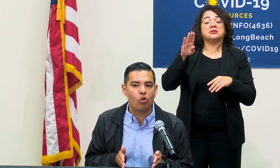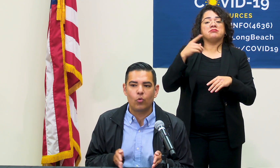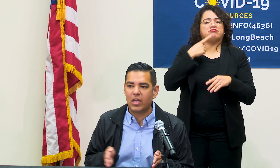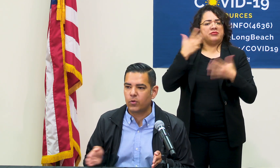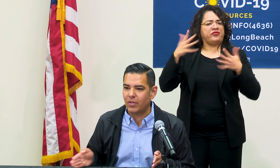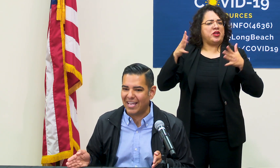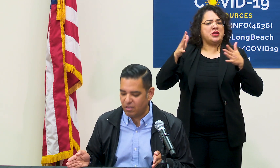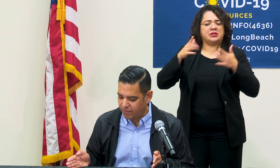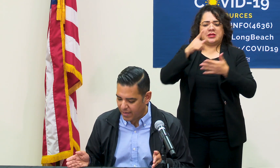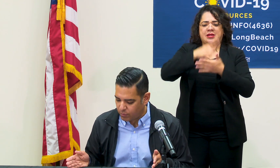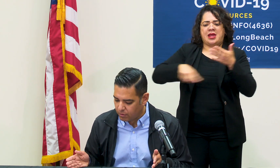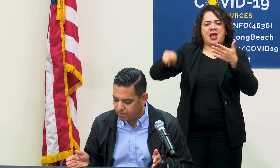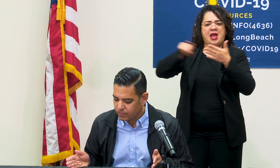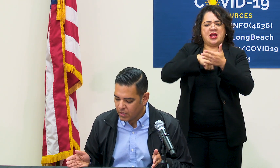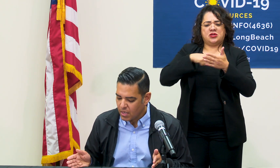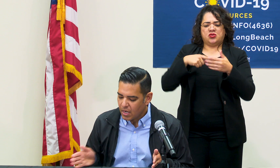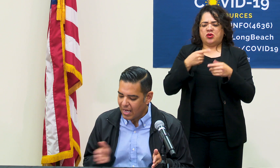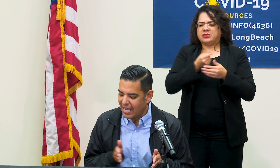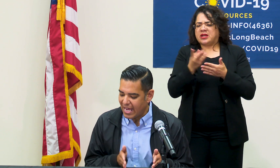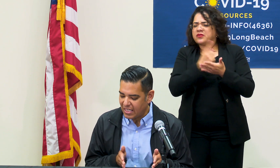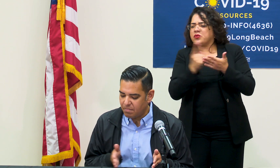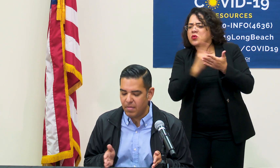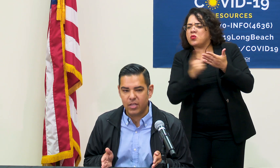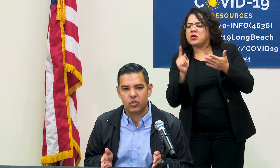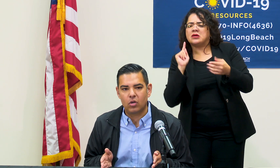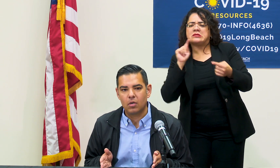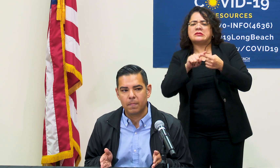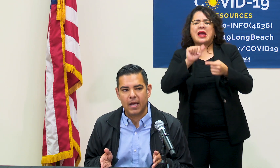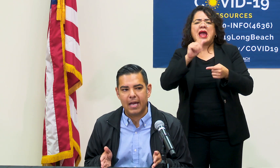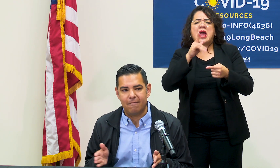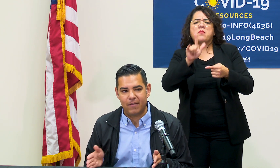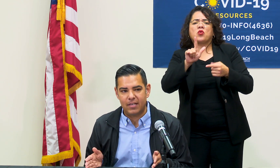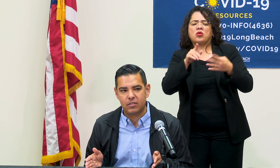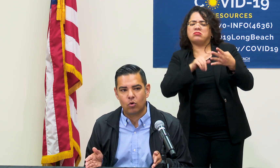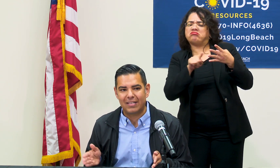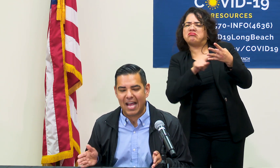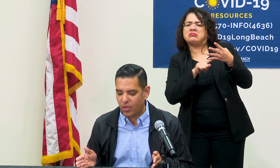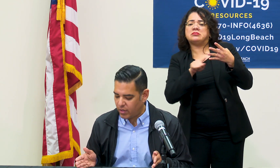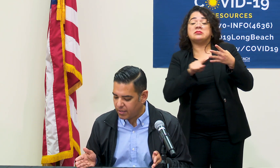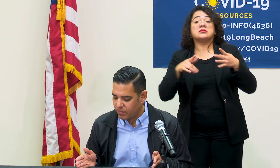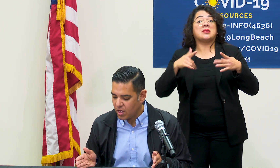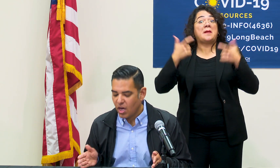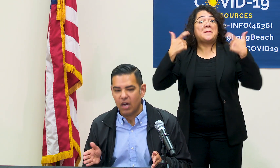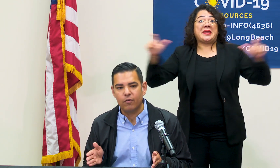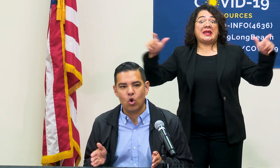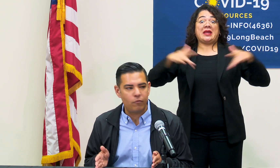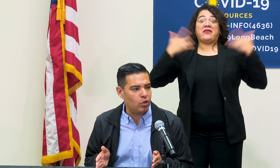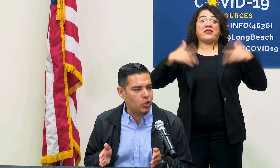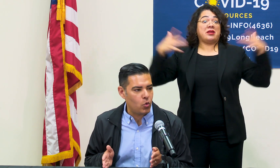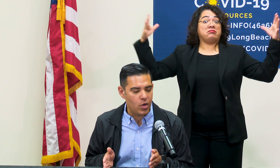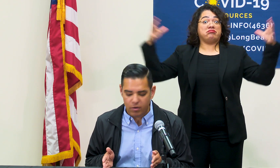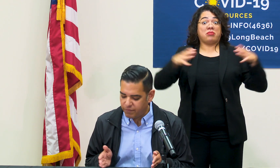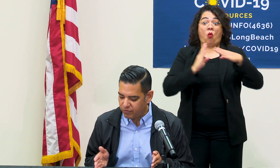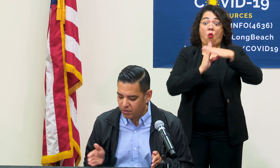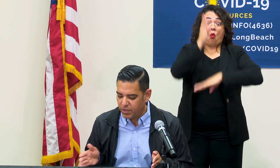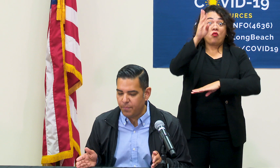way through the end of April. Any major event or gathering of over 250 people